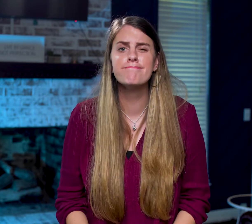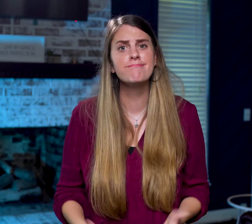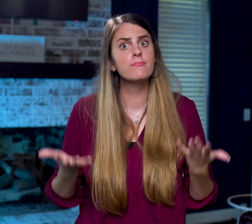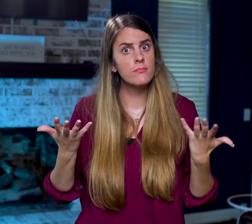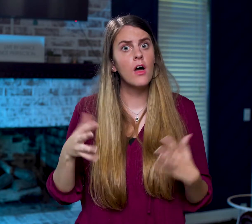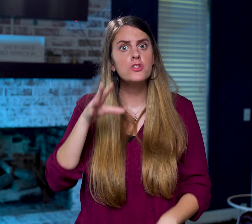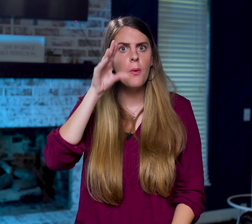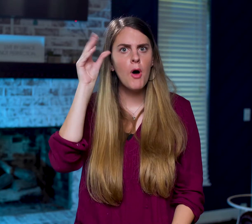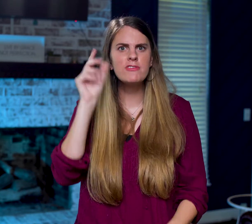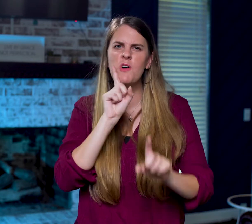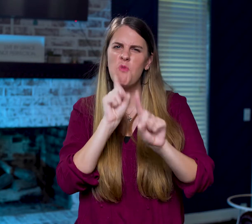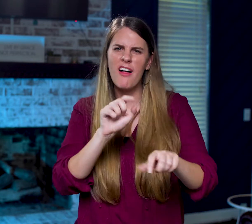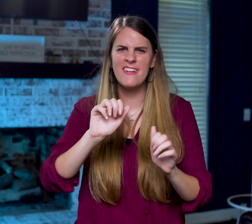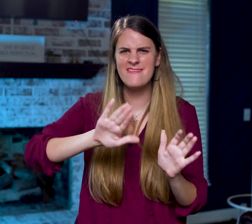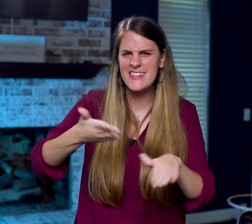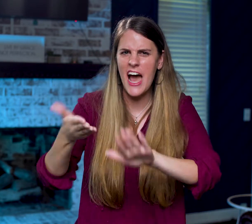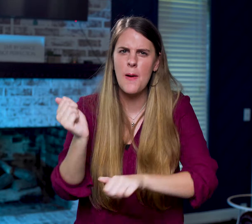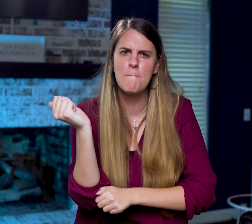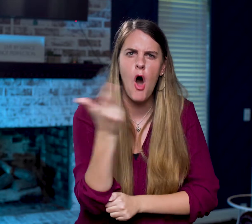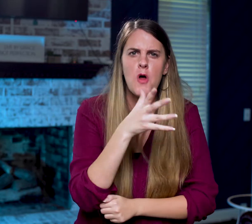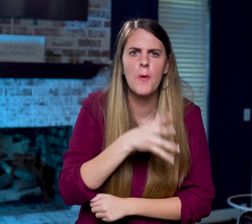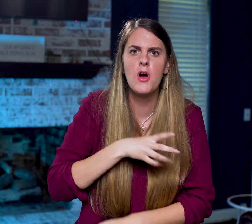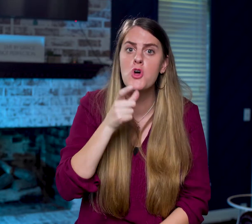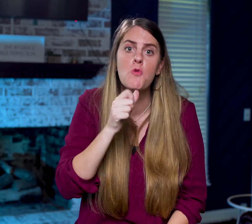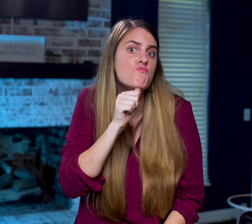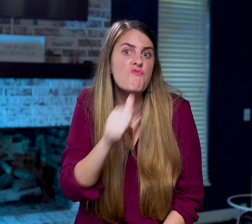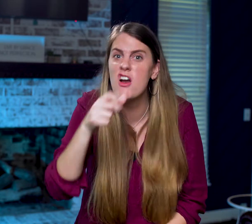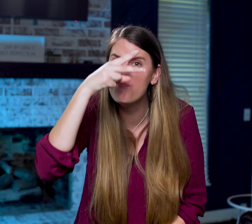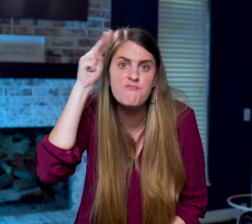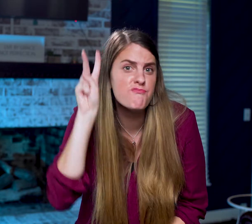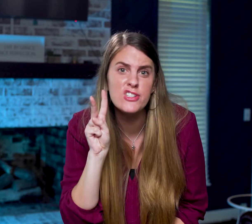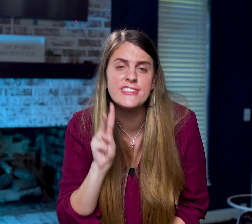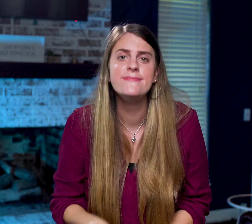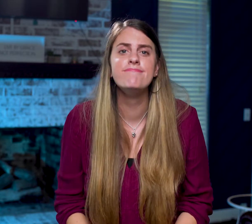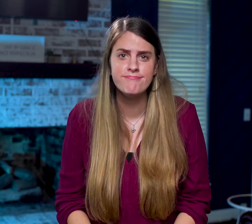So Moses orders the death of all the women who aren’t virgins